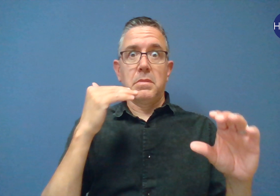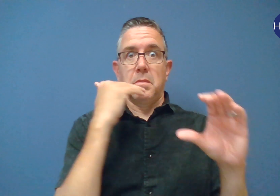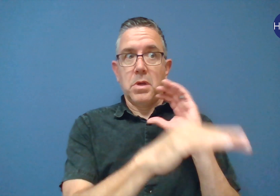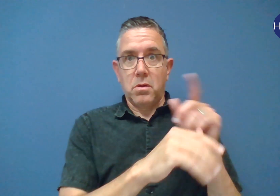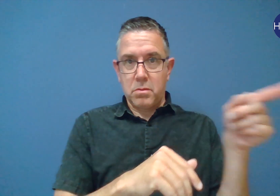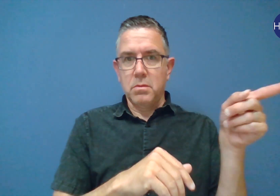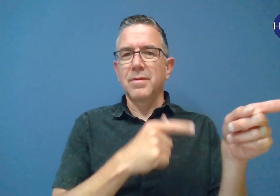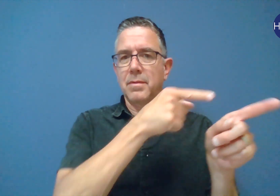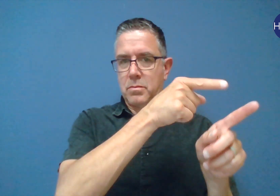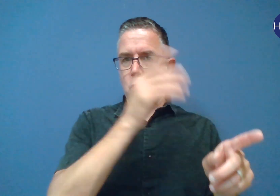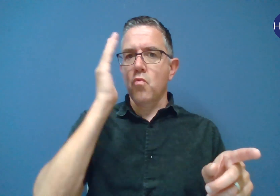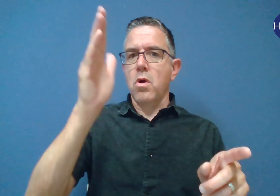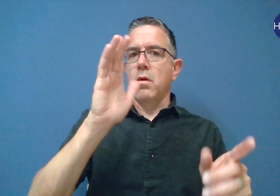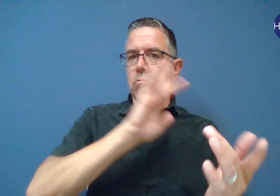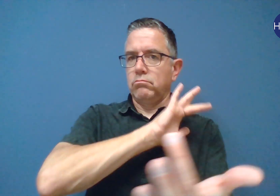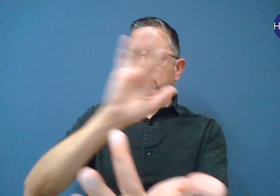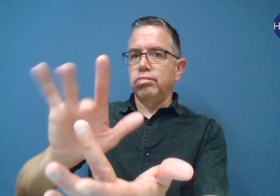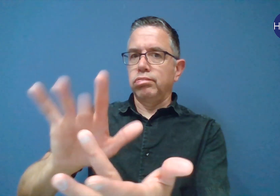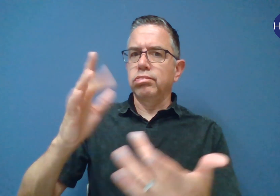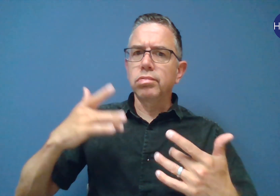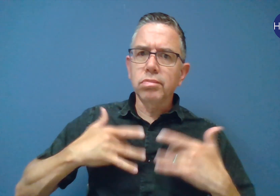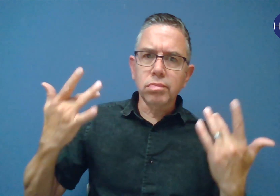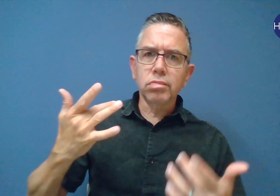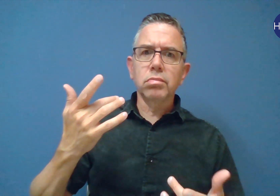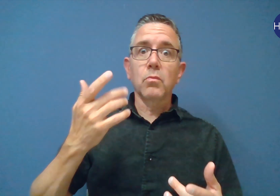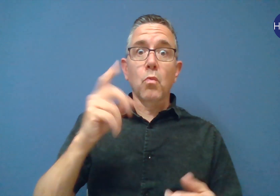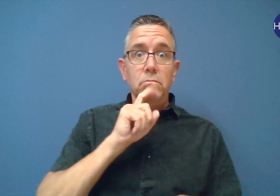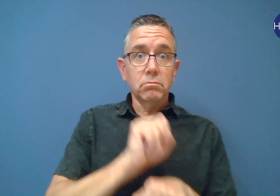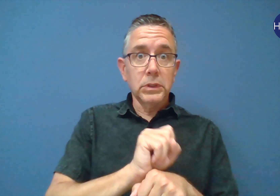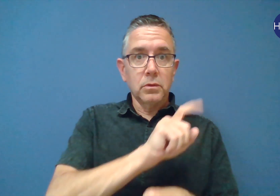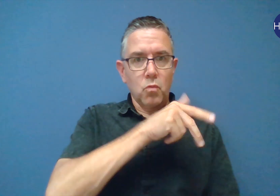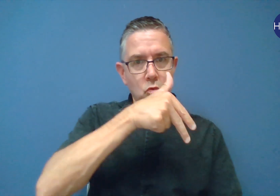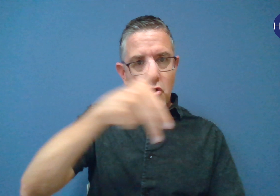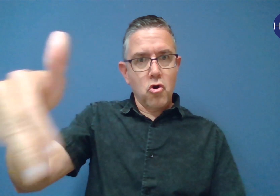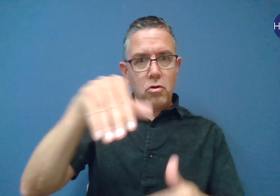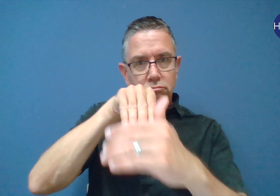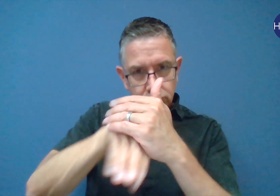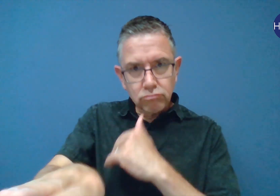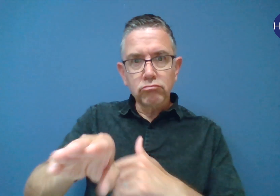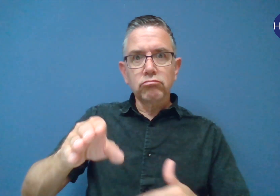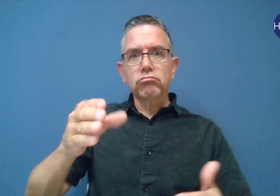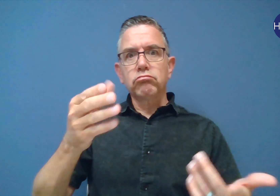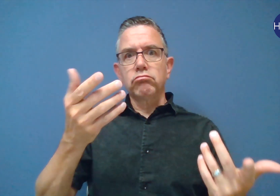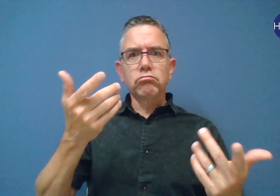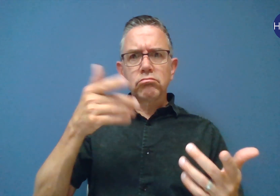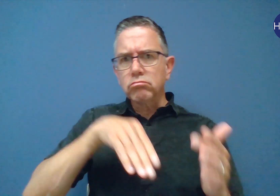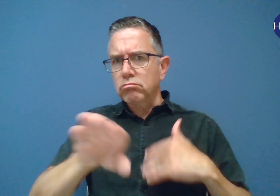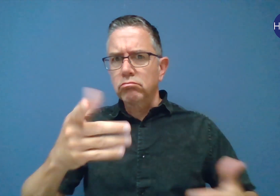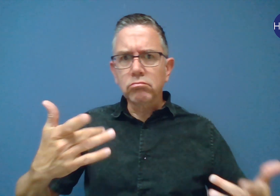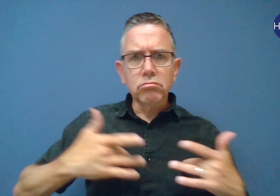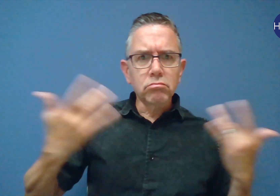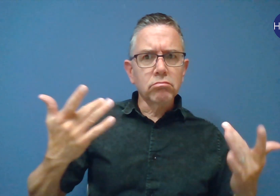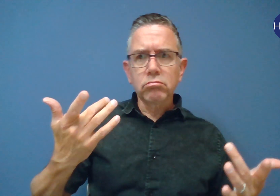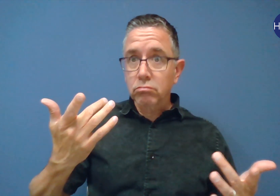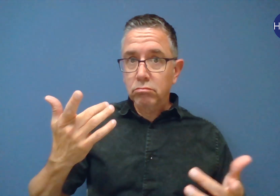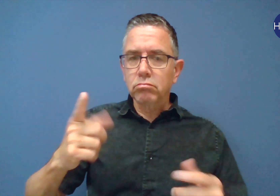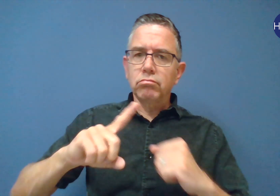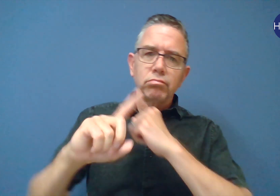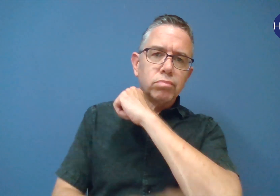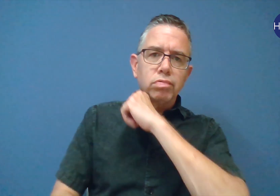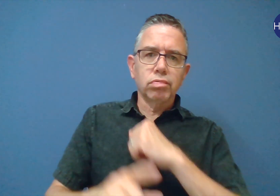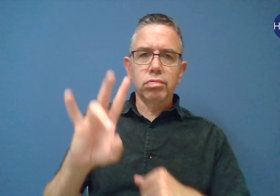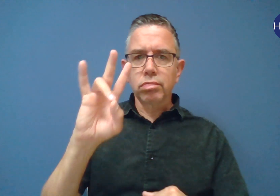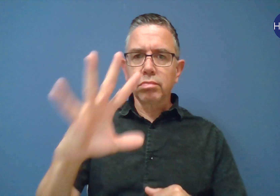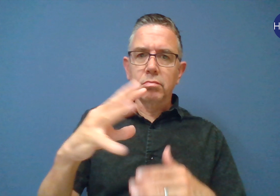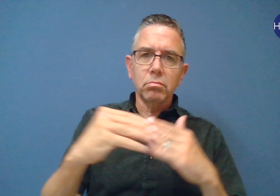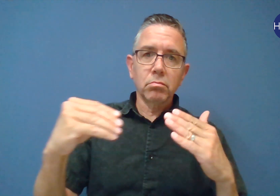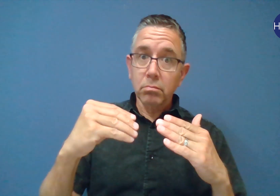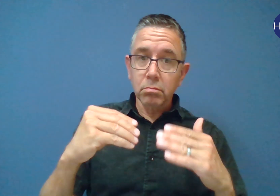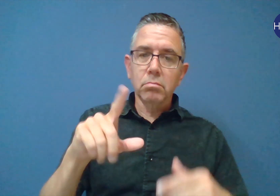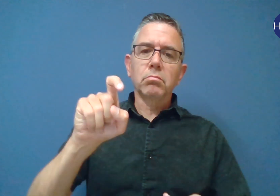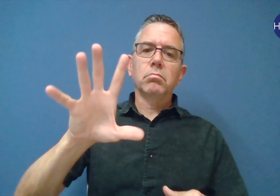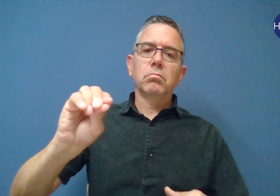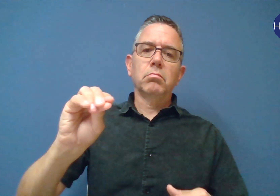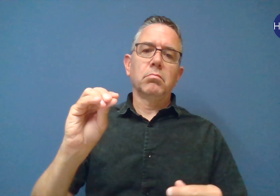Send them an email and they will contact the business to check about the captions or can go in person. They will determine if they will fine a business for $75 or $150.